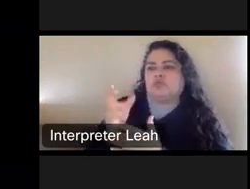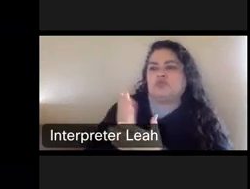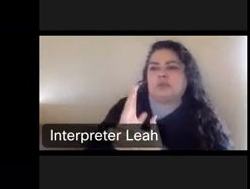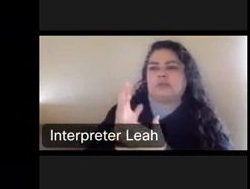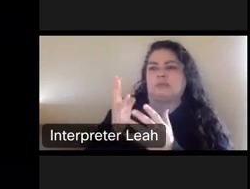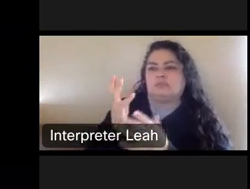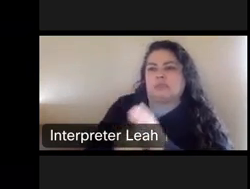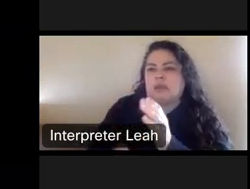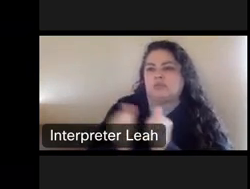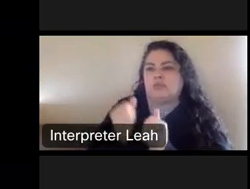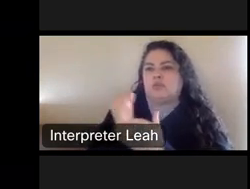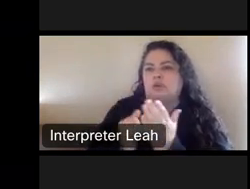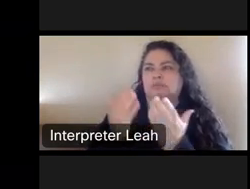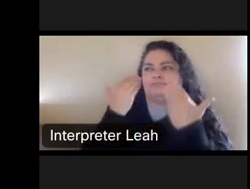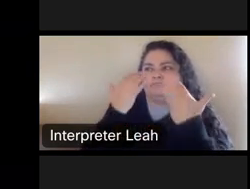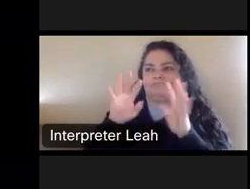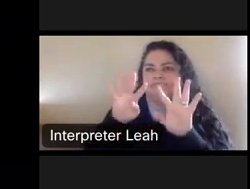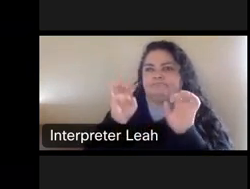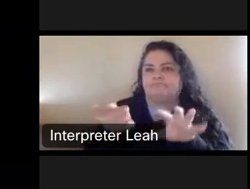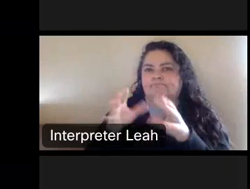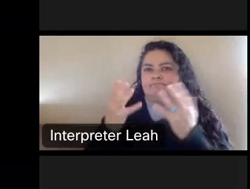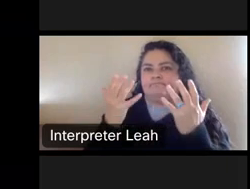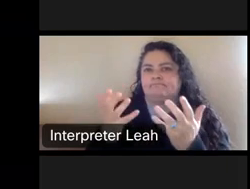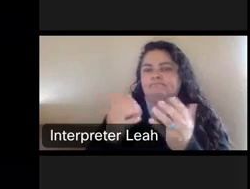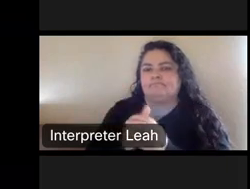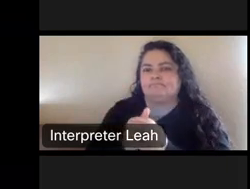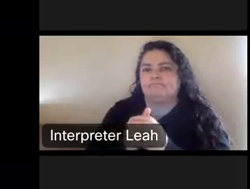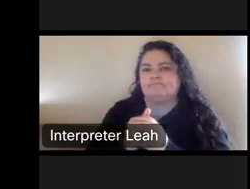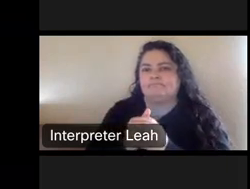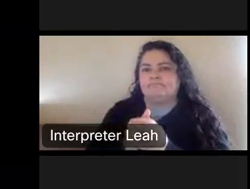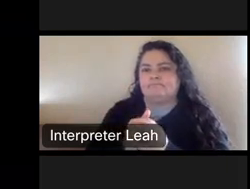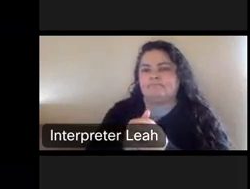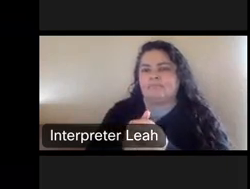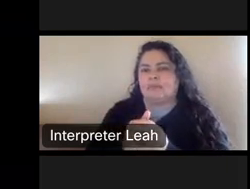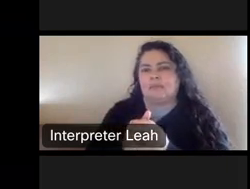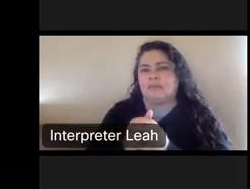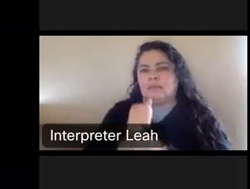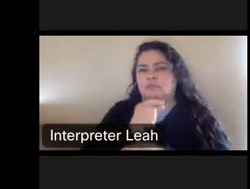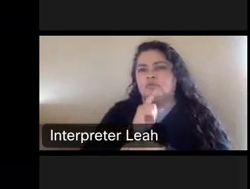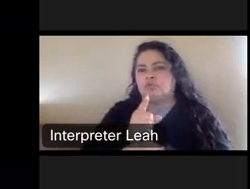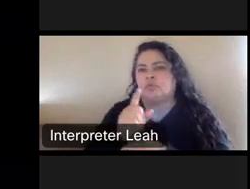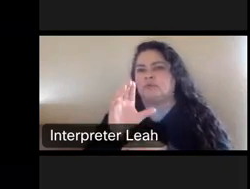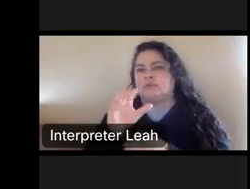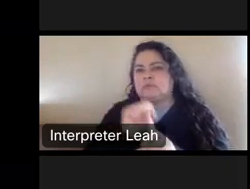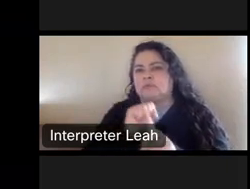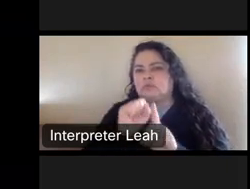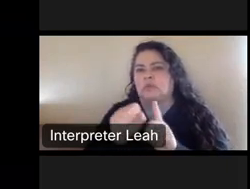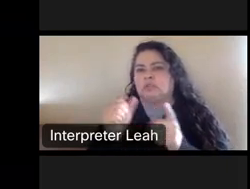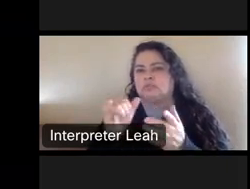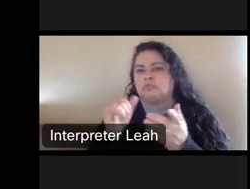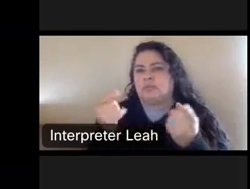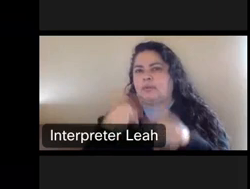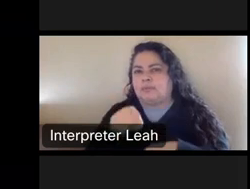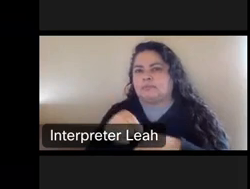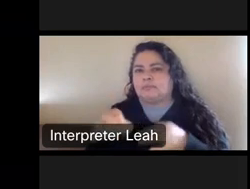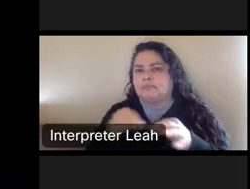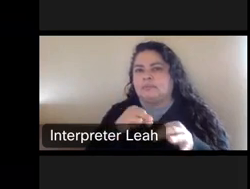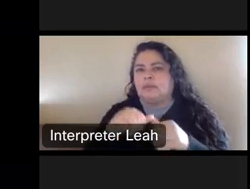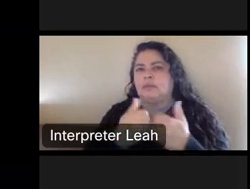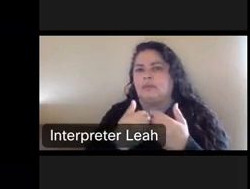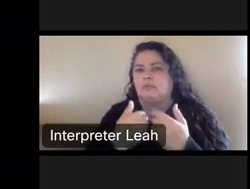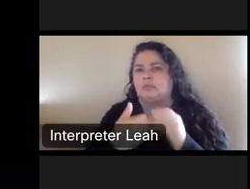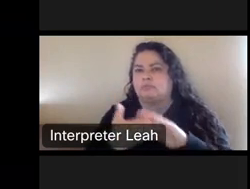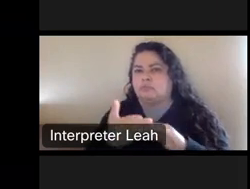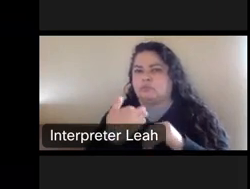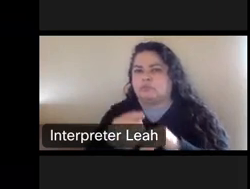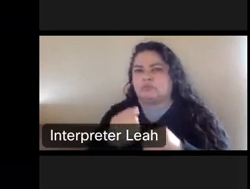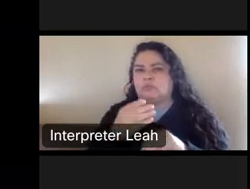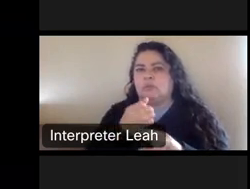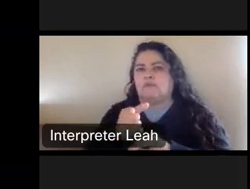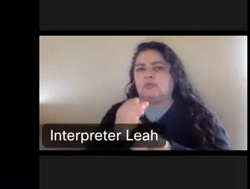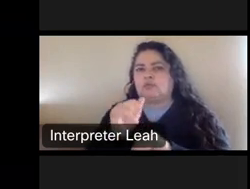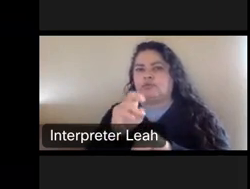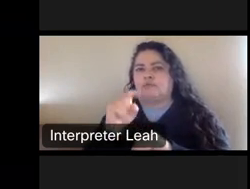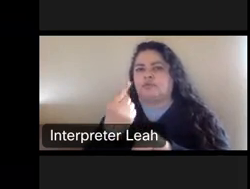I don't know, but I suspect this I'm not aware of any cases explaining how this would work and I think, as we get farther away from June 1st 991, it really doesn't become an issue.